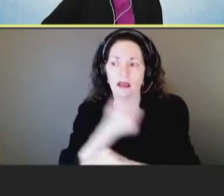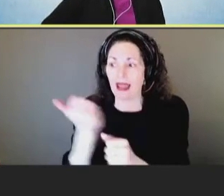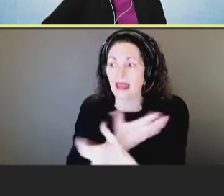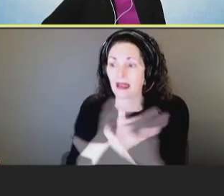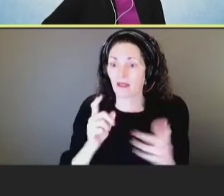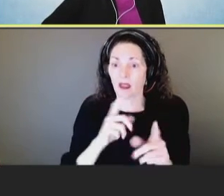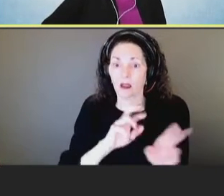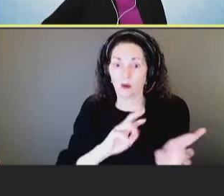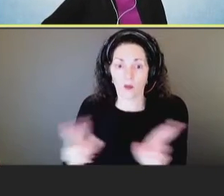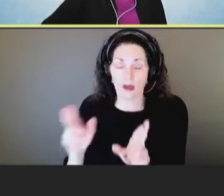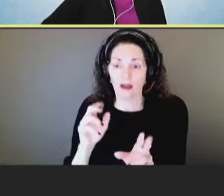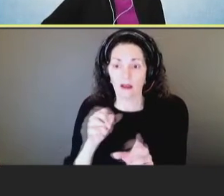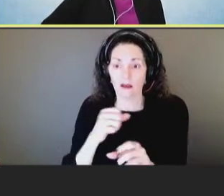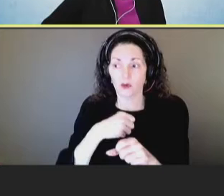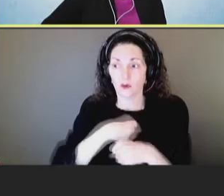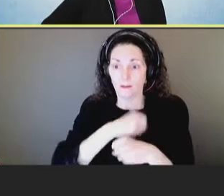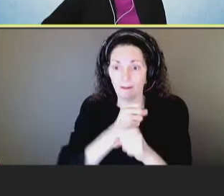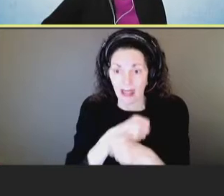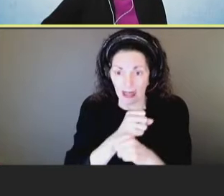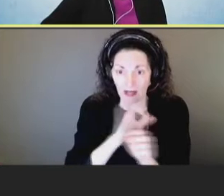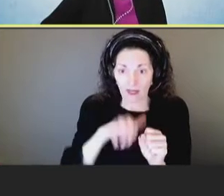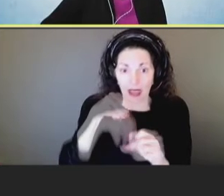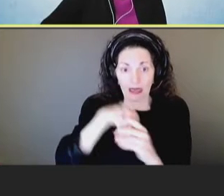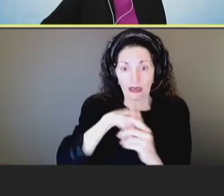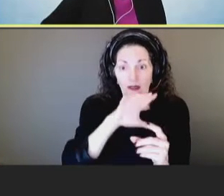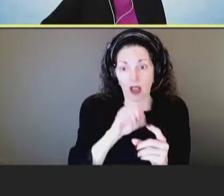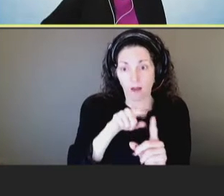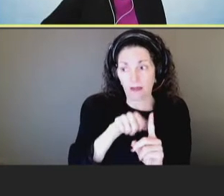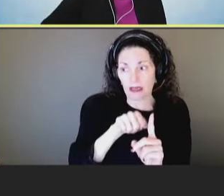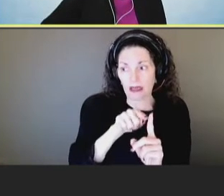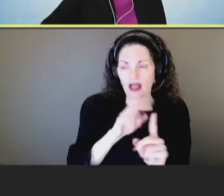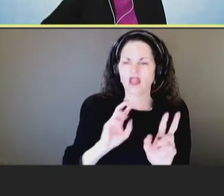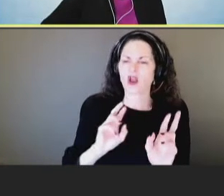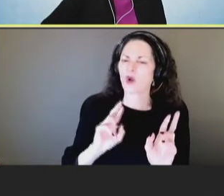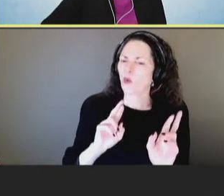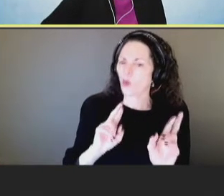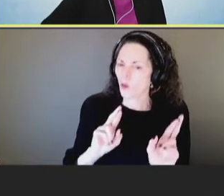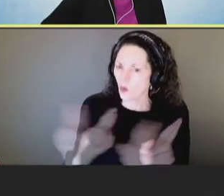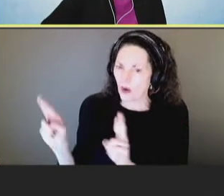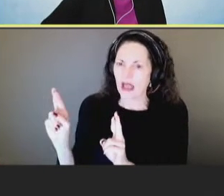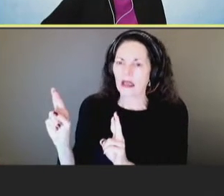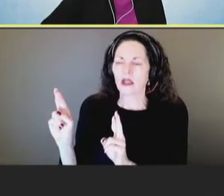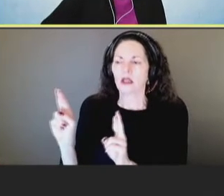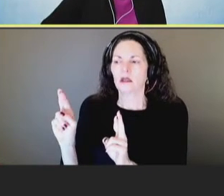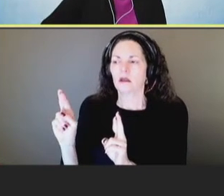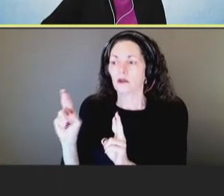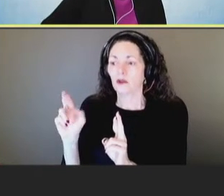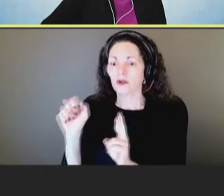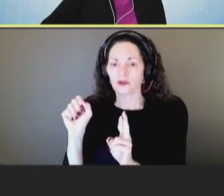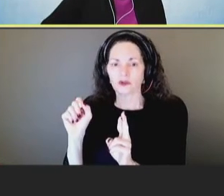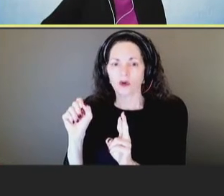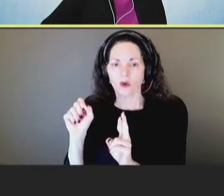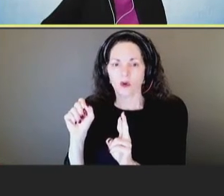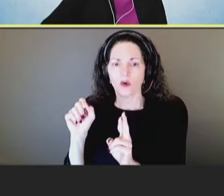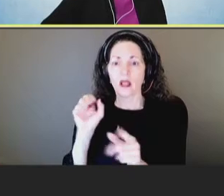they're always monitored at the manufacturing sites so that they remain within specification.